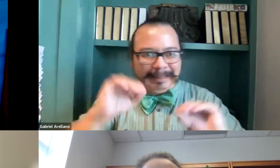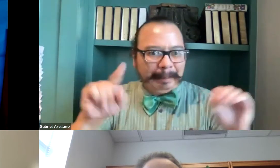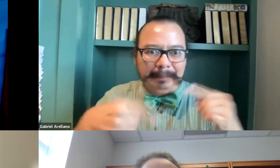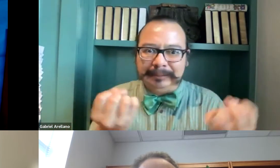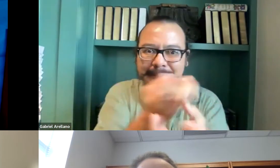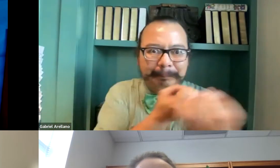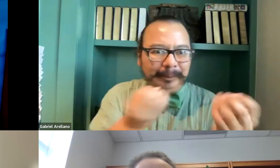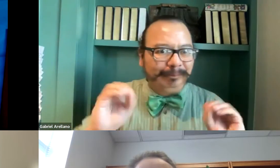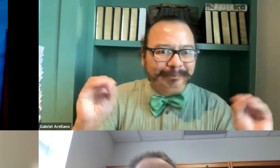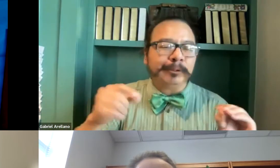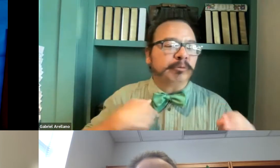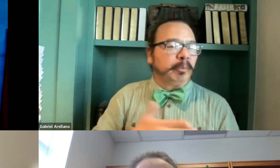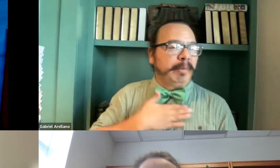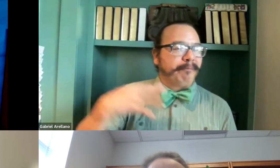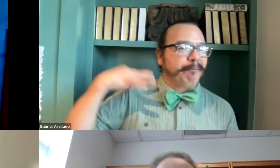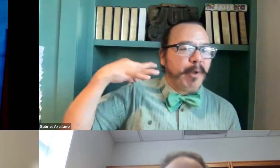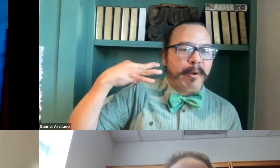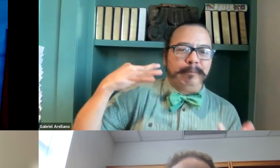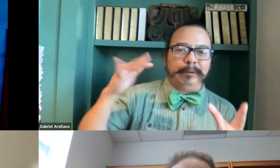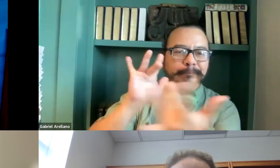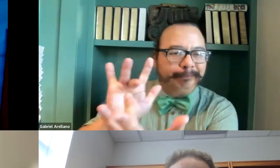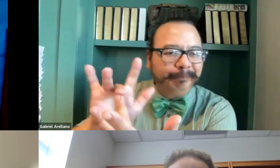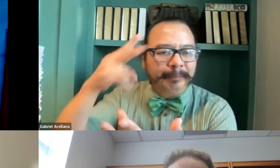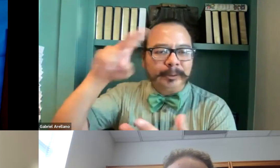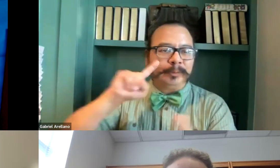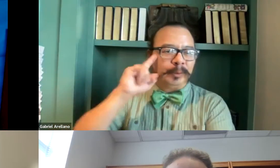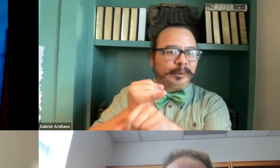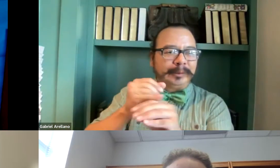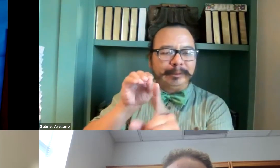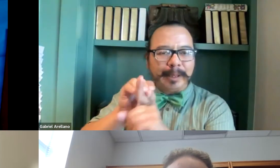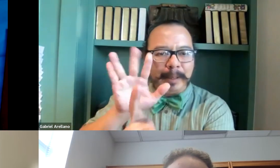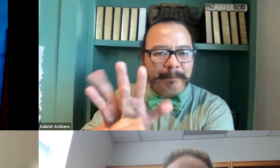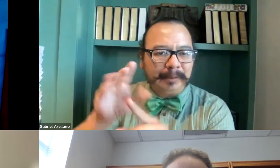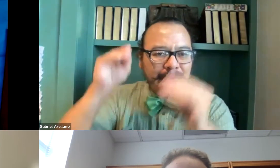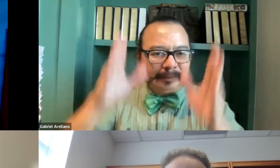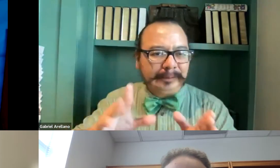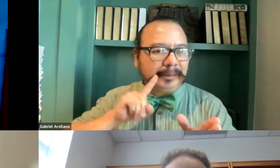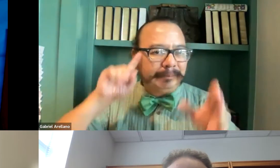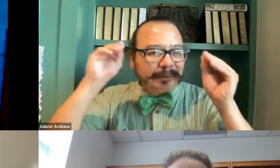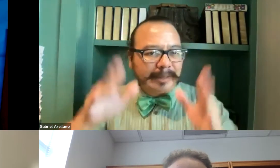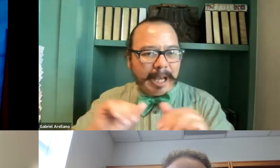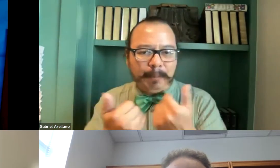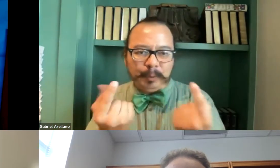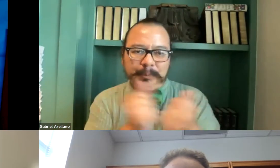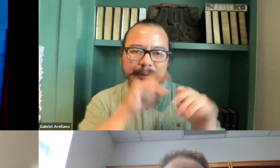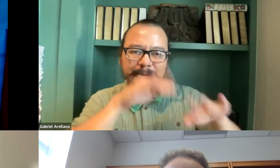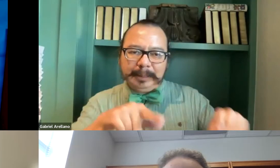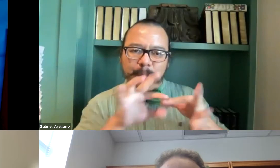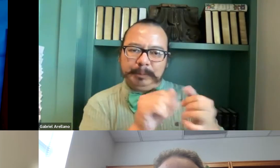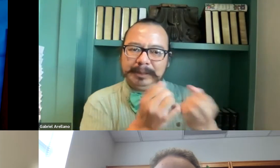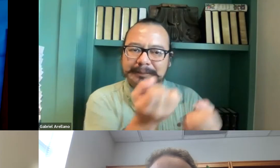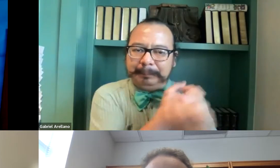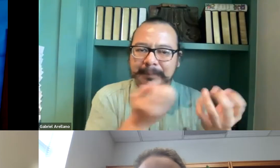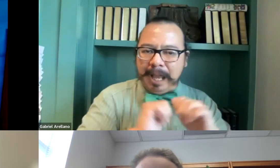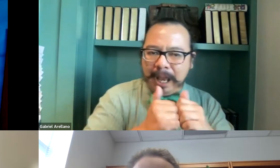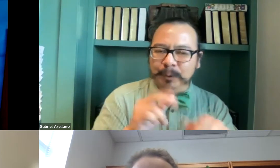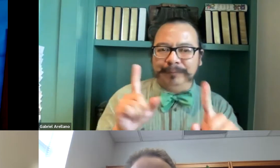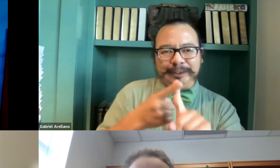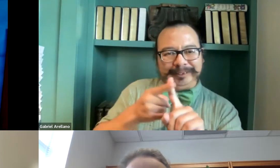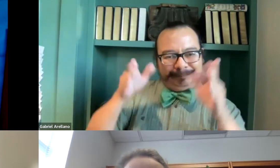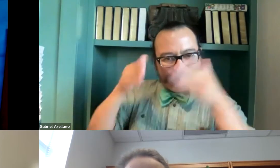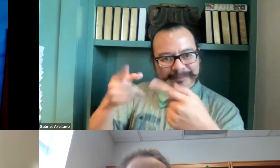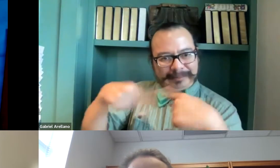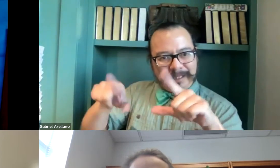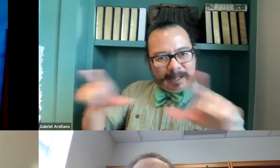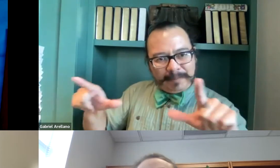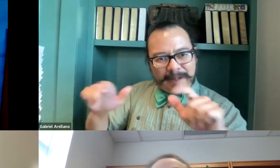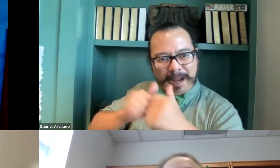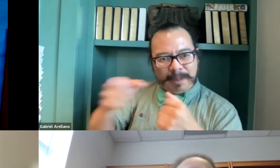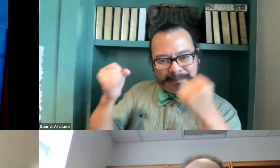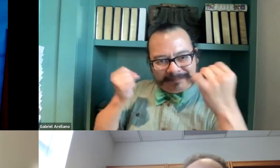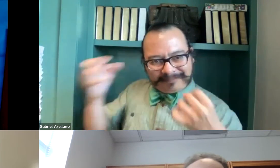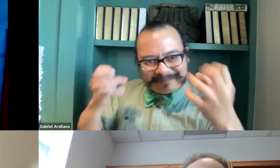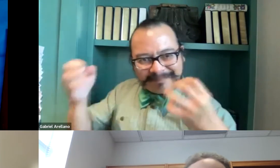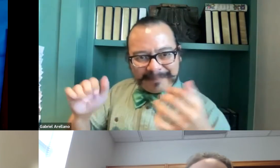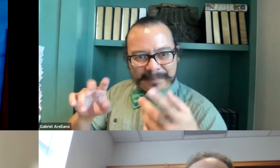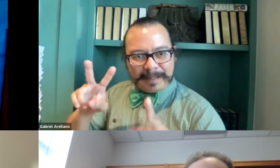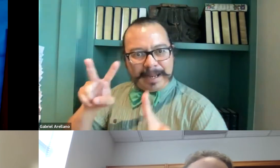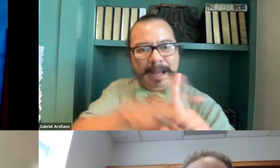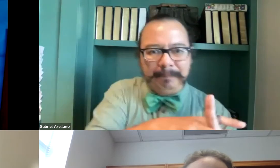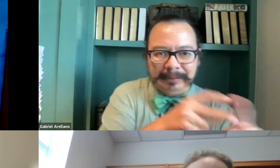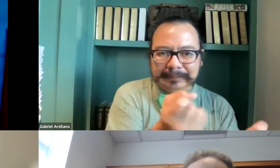Sign Language Interpreter | Paola Morales del Castillo, they: there's a wide gap. I mean it it. I mean it's staggering. When you think about the gap of a stem education for deaf children. So what can we do in in that situation? We start with there?